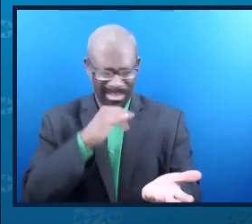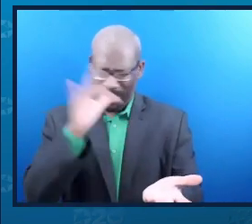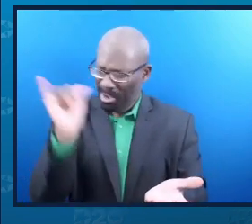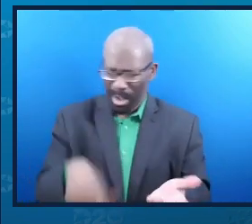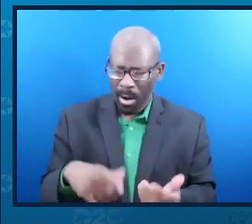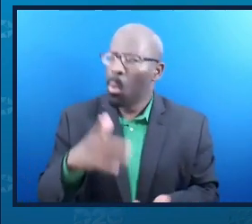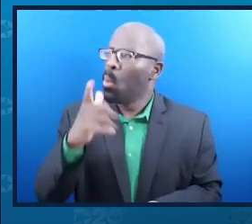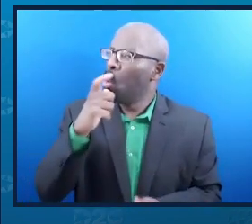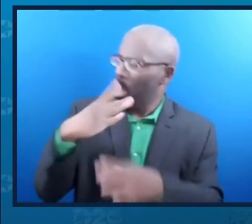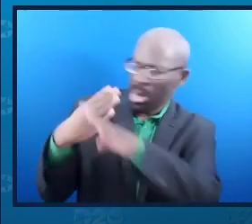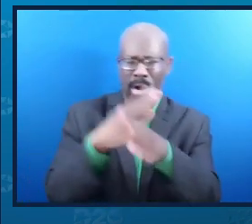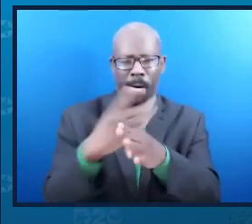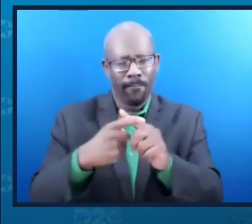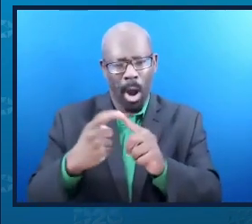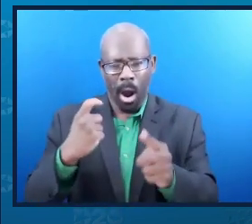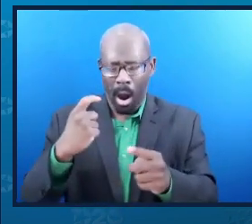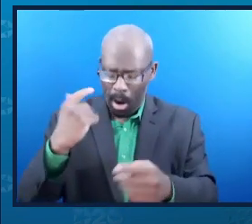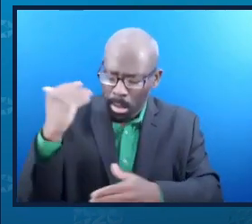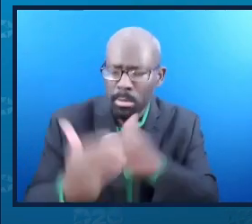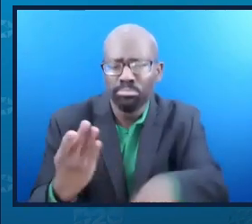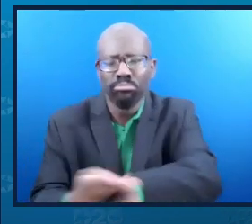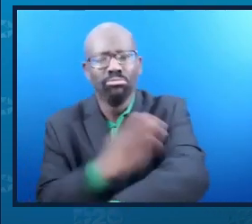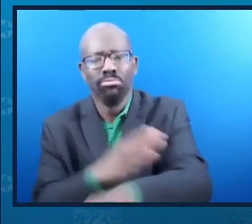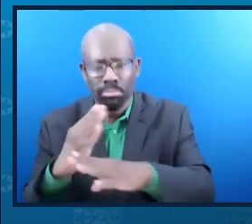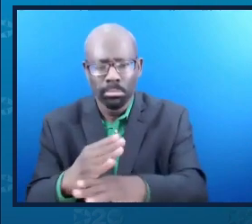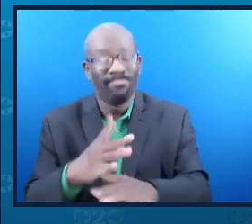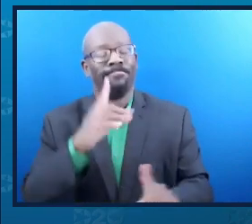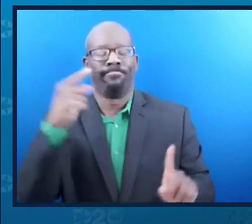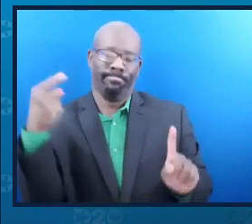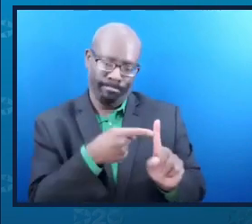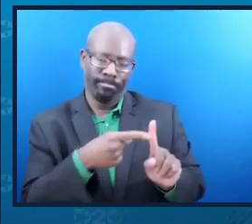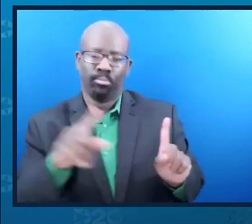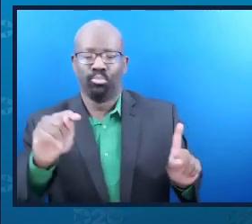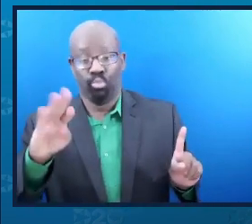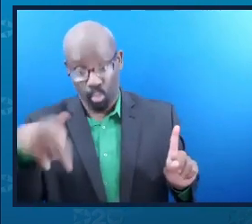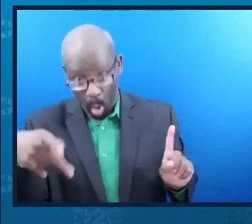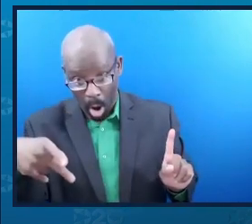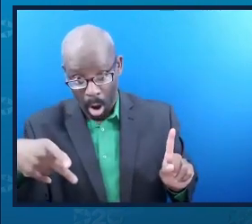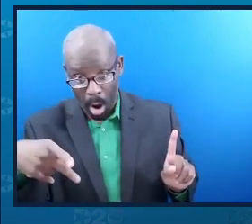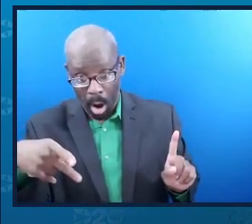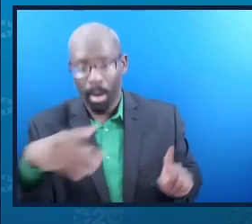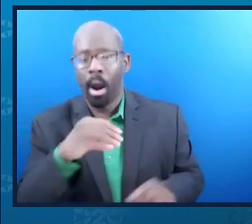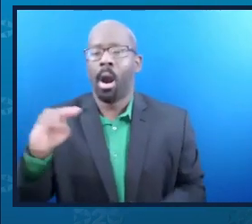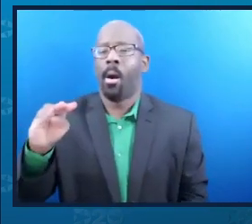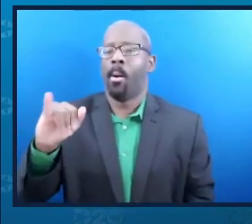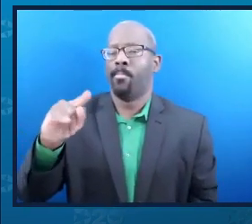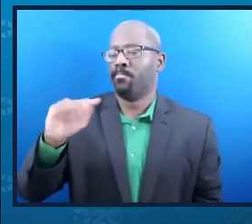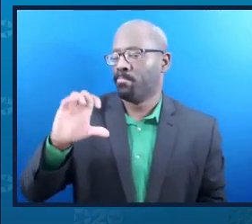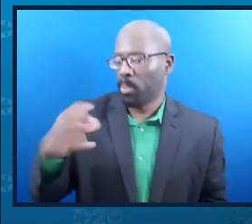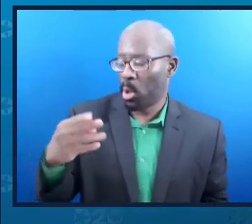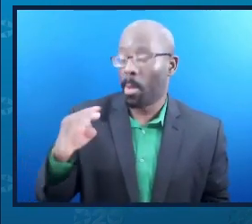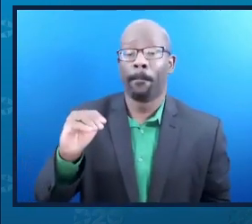MITCH MCCONNELL AND DONALD TRUMP. INSTEAD OF CRUSHING THE VIRUS, THEY'RE TRYING TO CRUSH THE